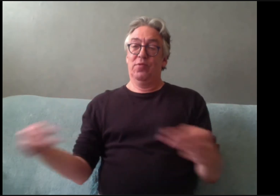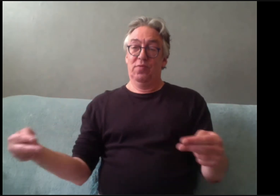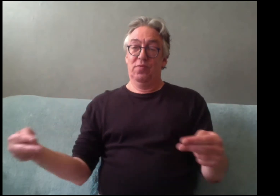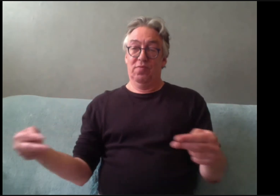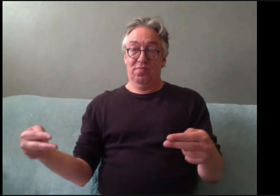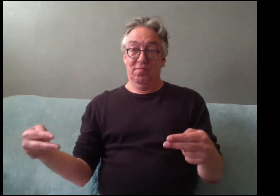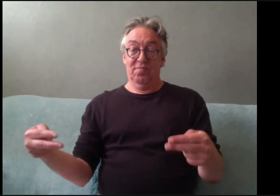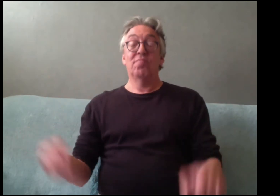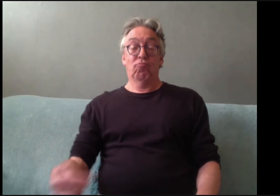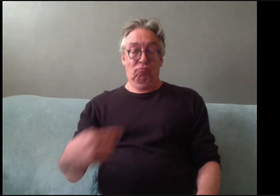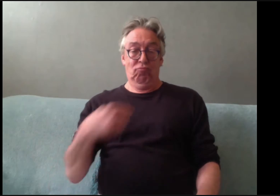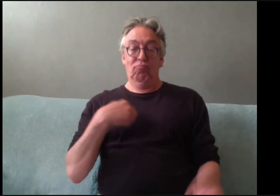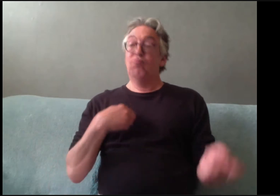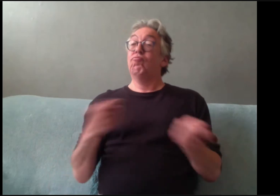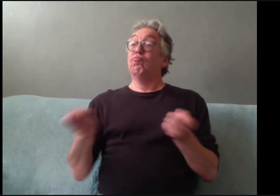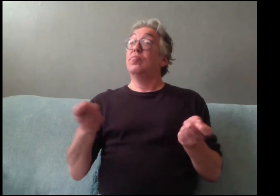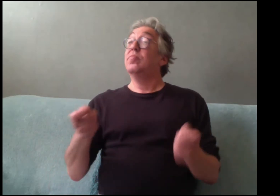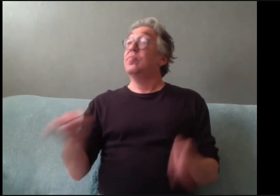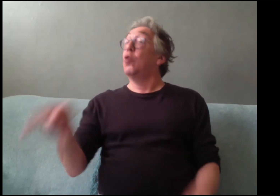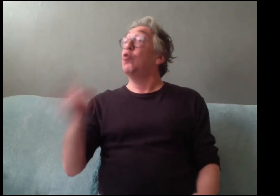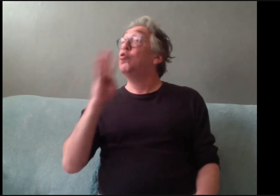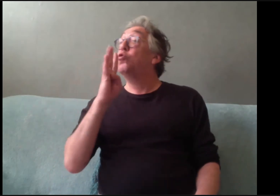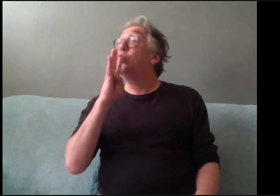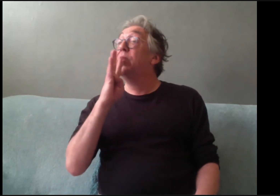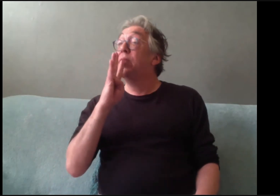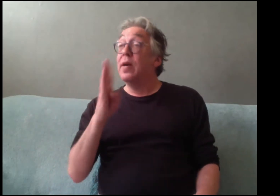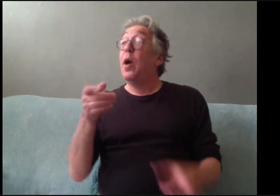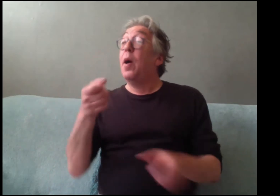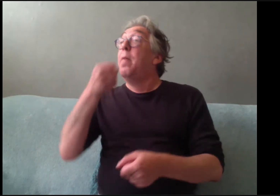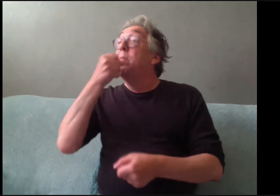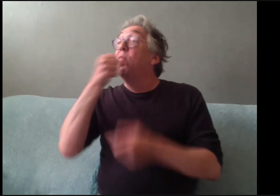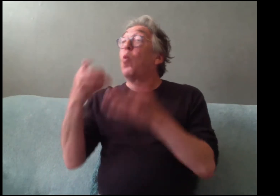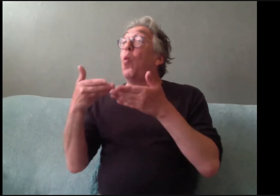Don't worry if you're trying to unmute and you couldn't, it's normal.